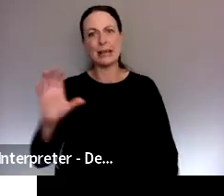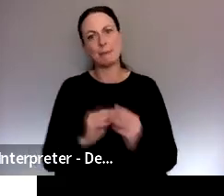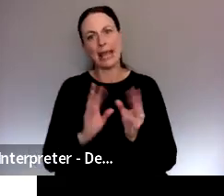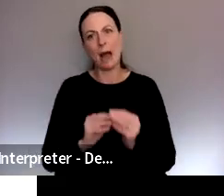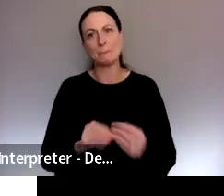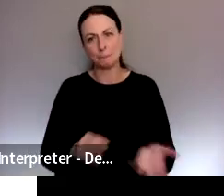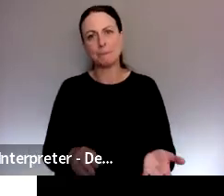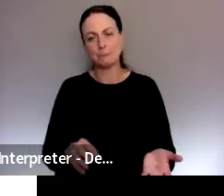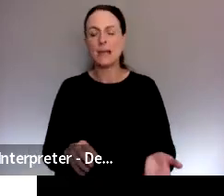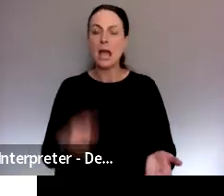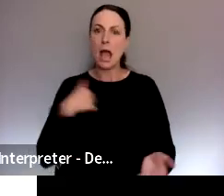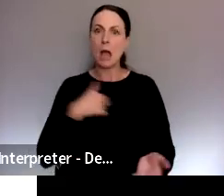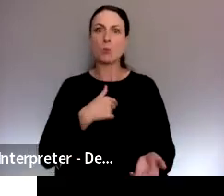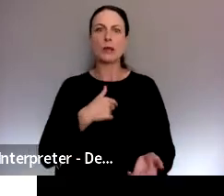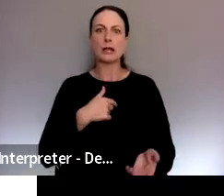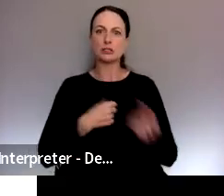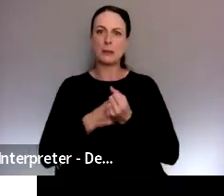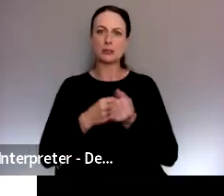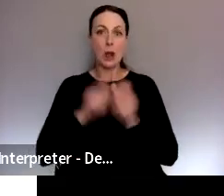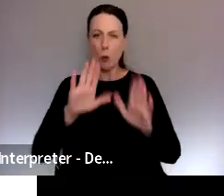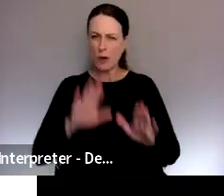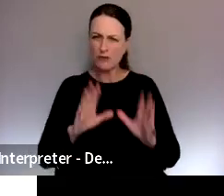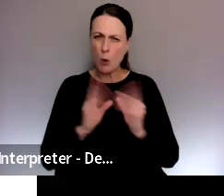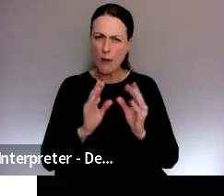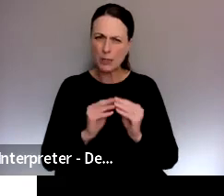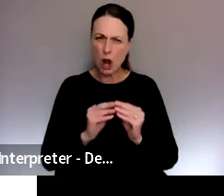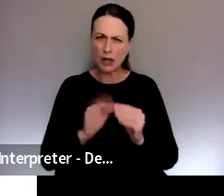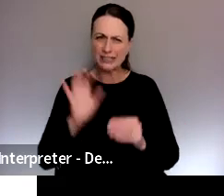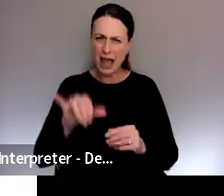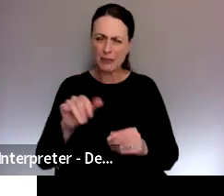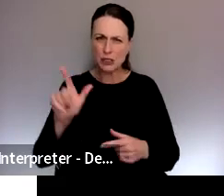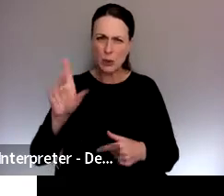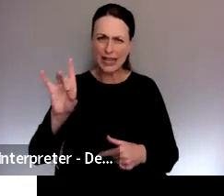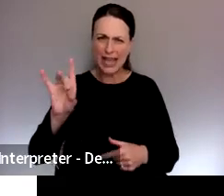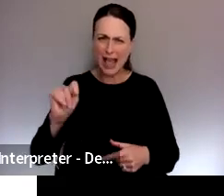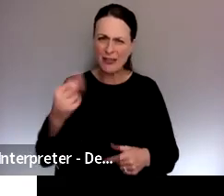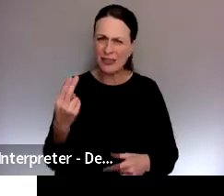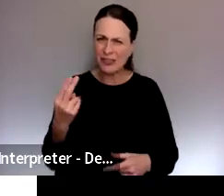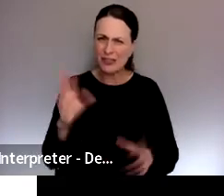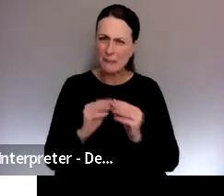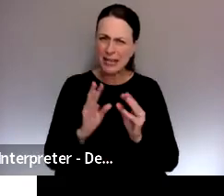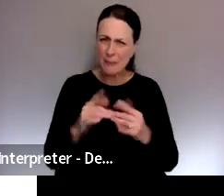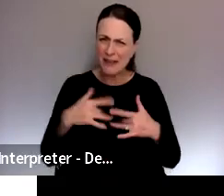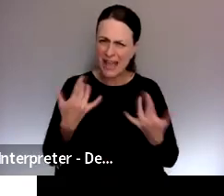and we are sponsoring a wonderful webinar. Is that the 28th? That meetup event?